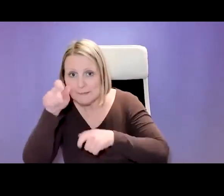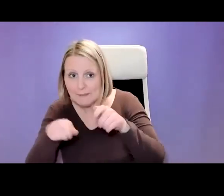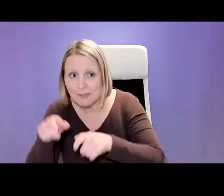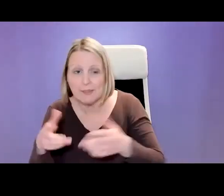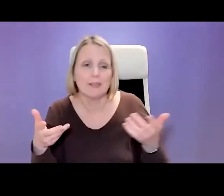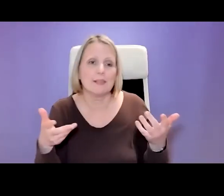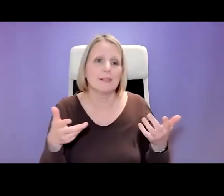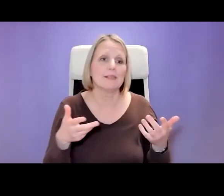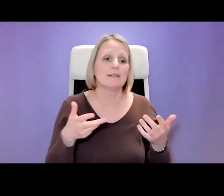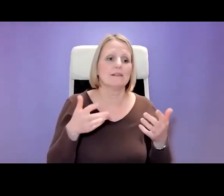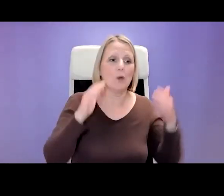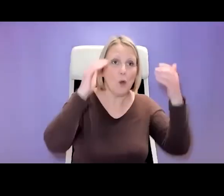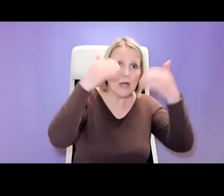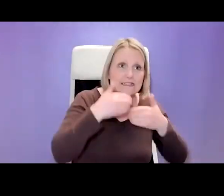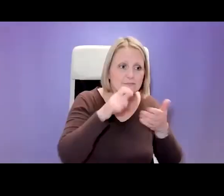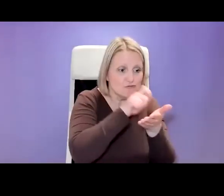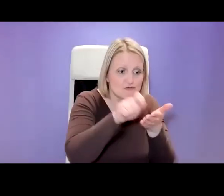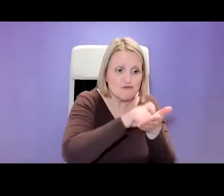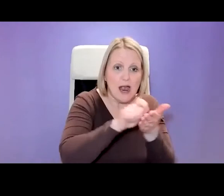Do you need to be autistic to write about autism do that research?